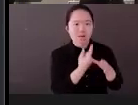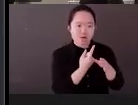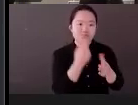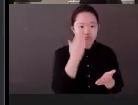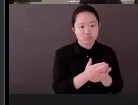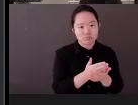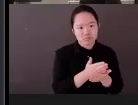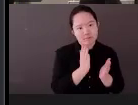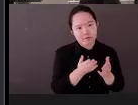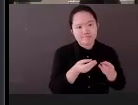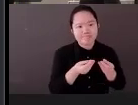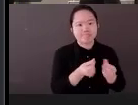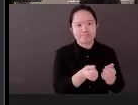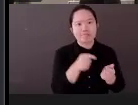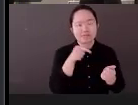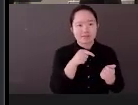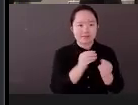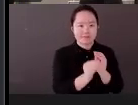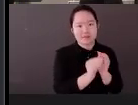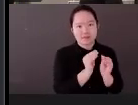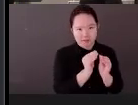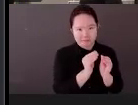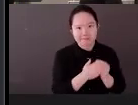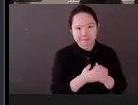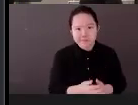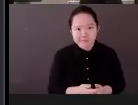I recommend testing it.